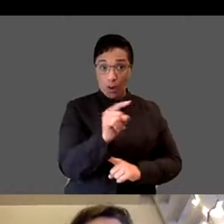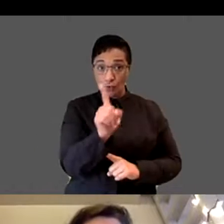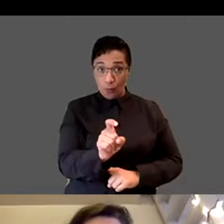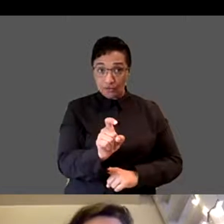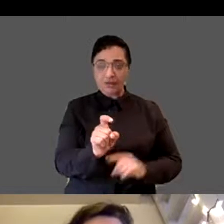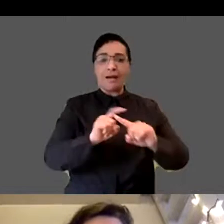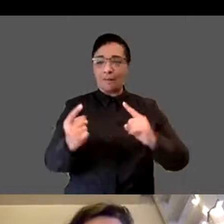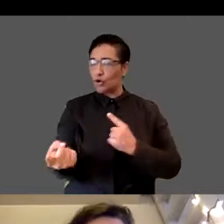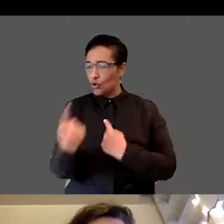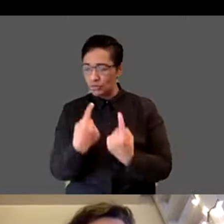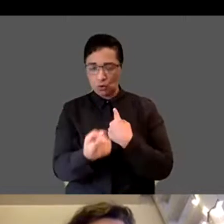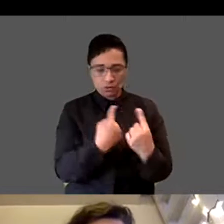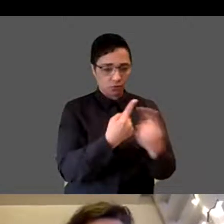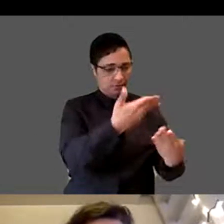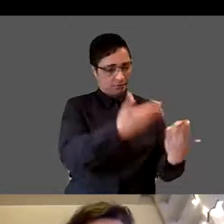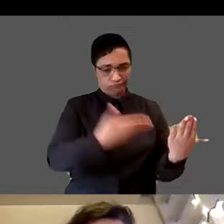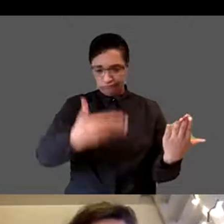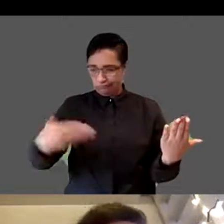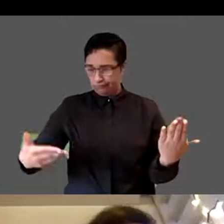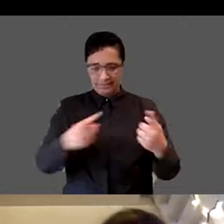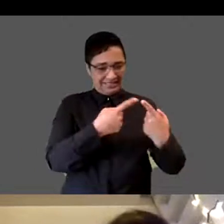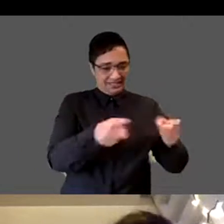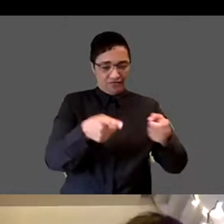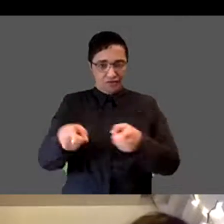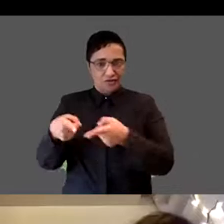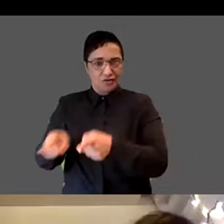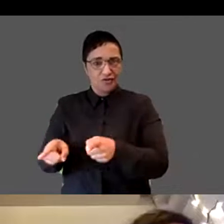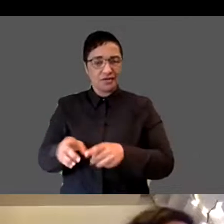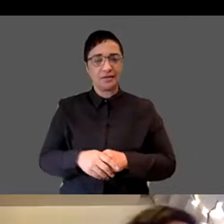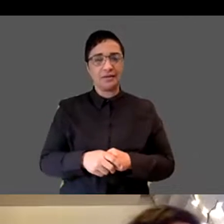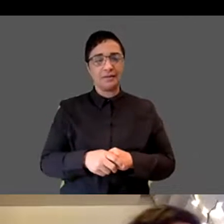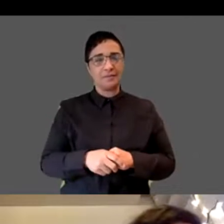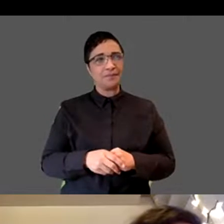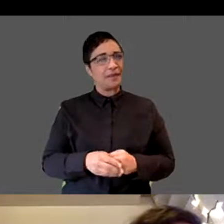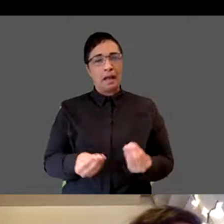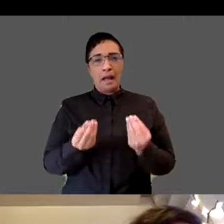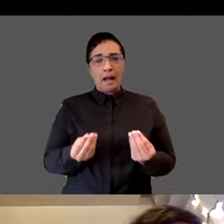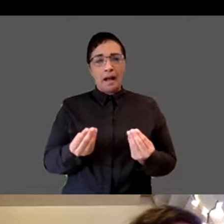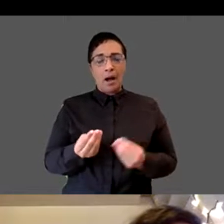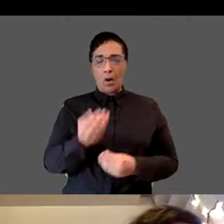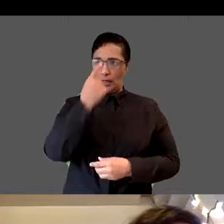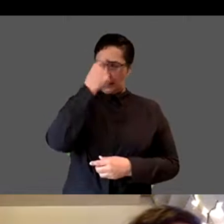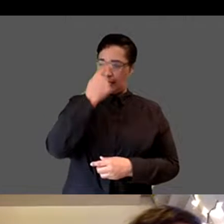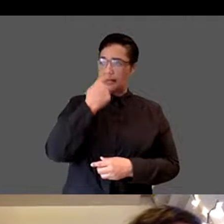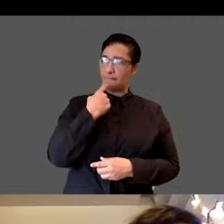How can we address that up front without waiting for data to be collected and then people say,